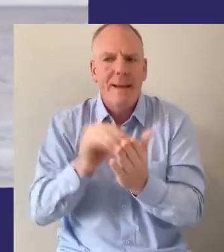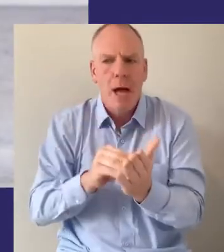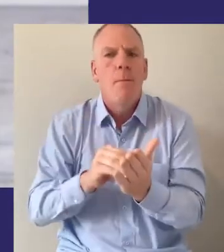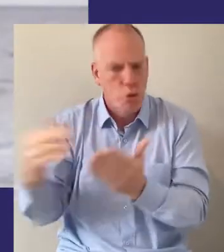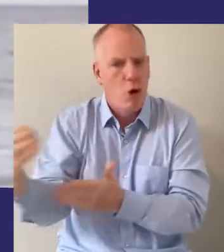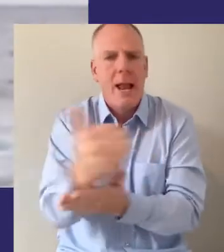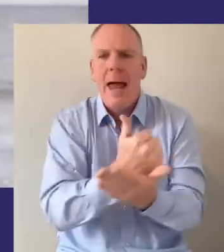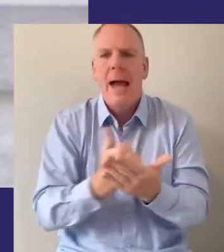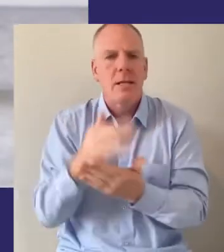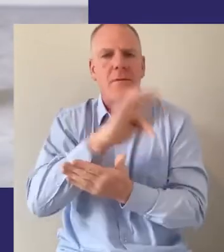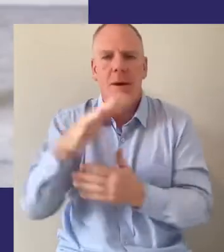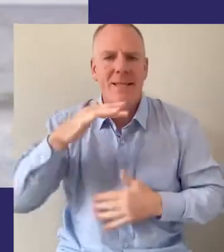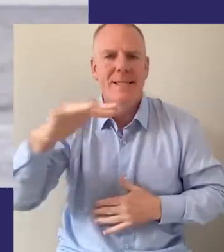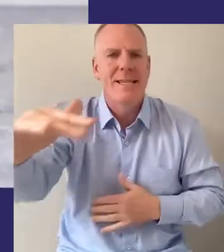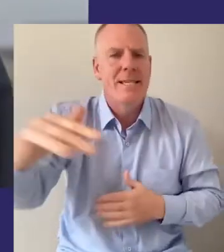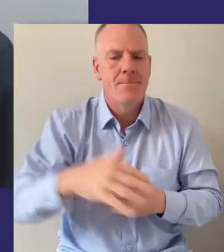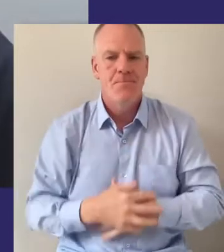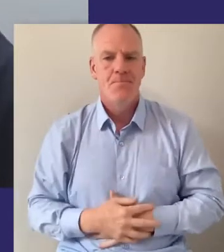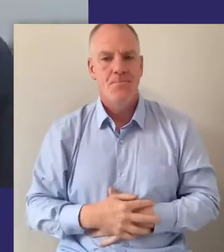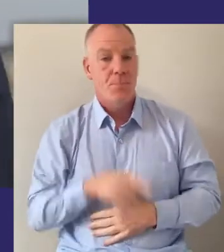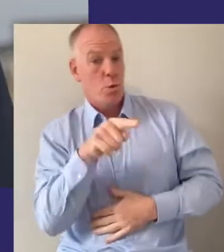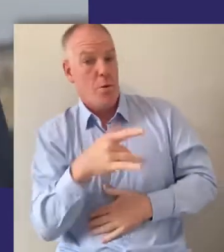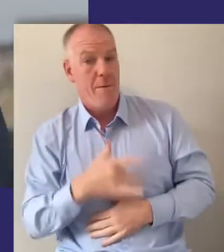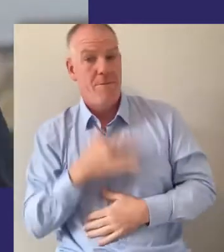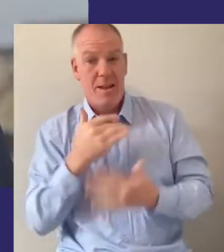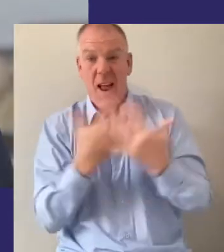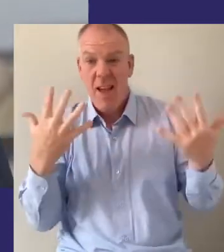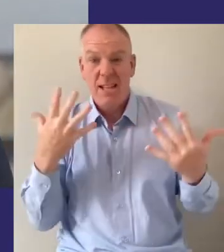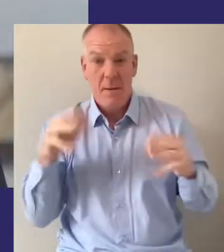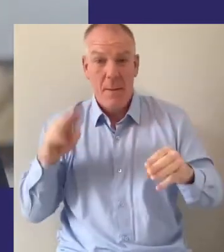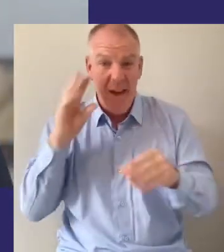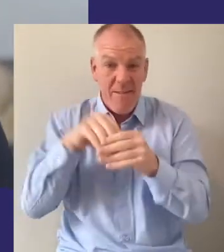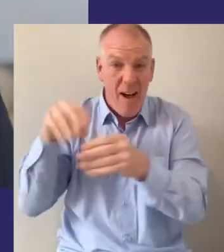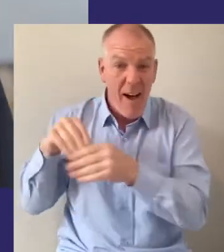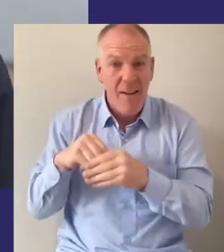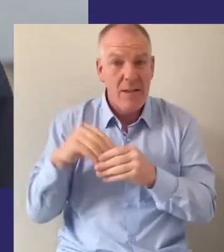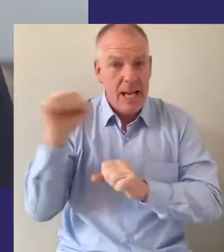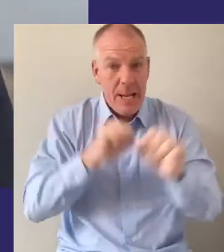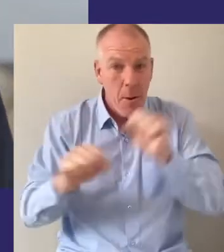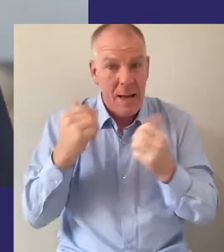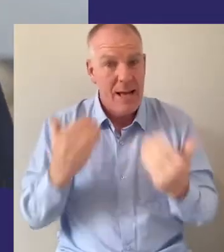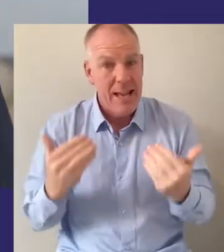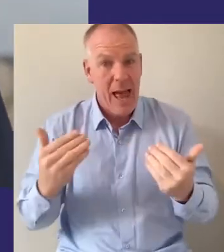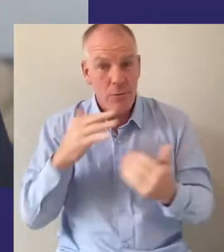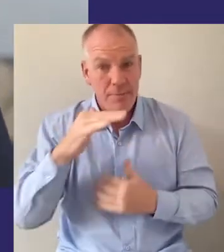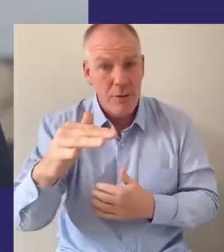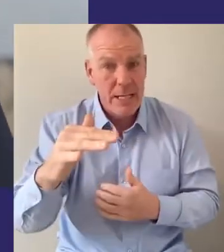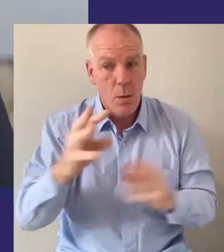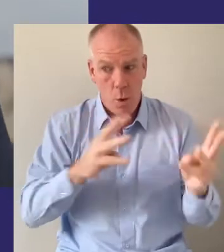marine litter out at sea. So do you feel that lots of people are getting involved in marine litter cleanups since you started working with these groups?